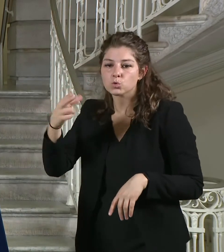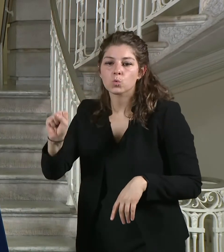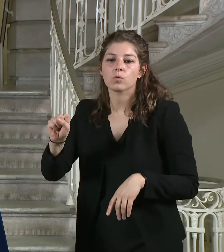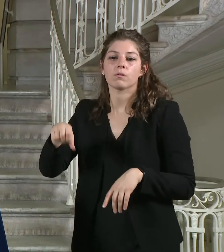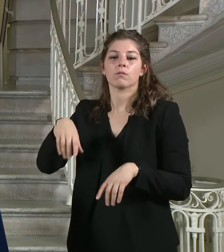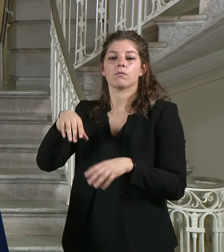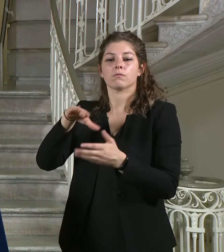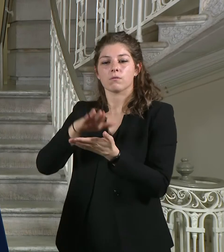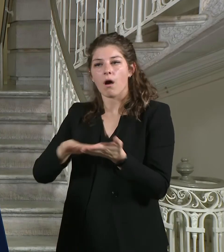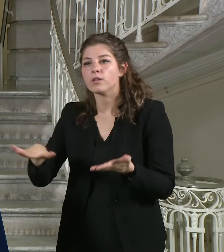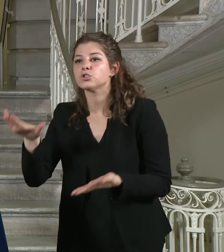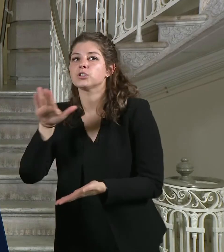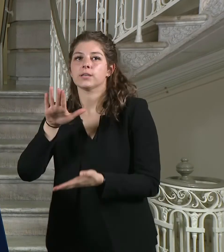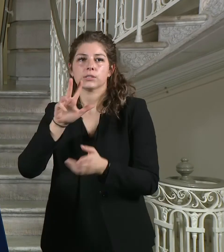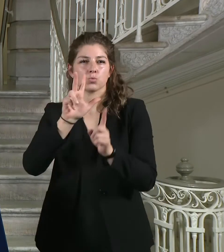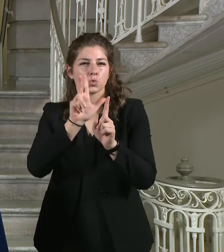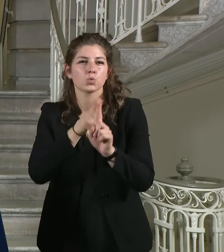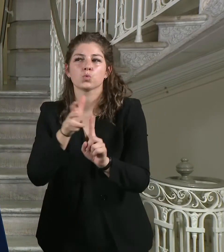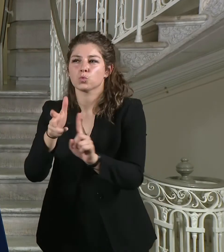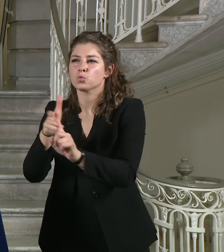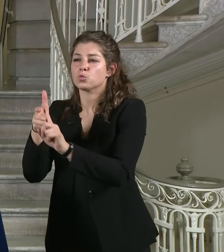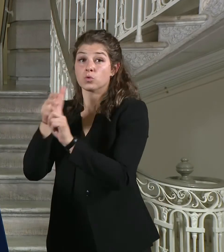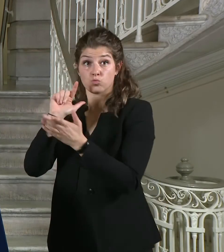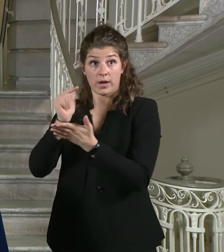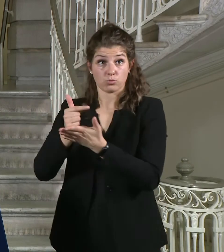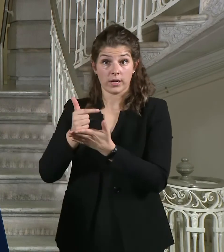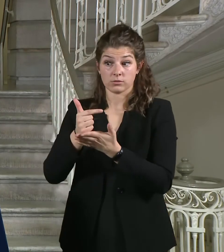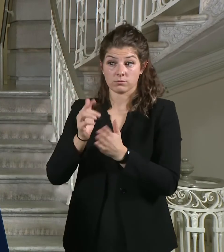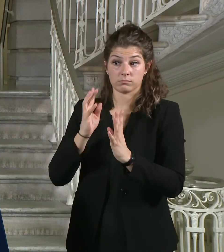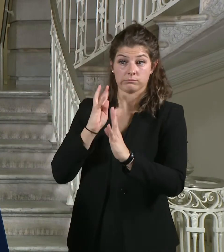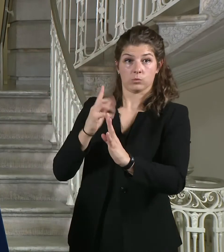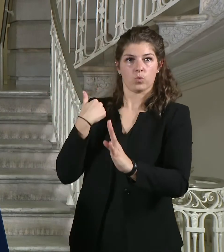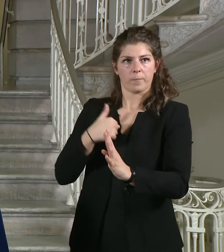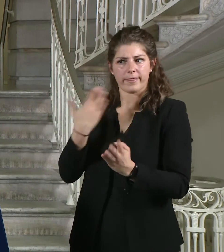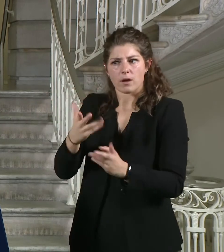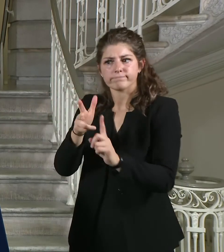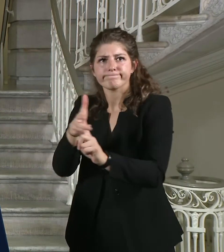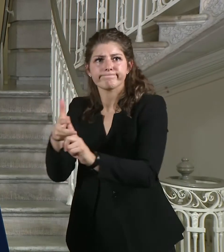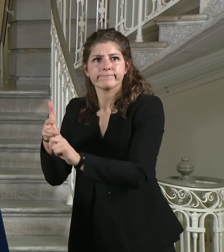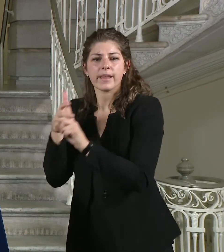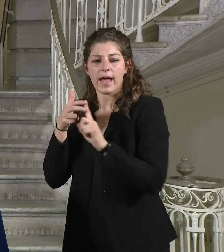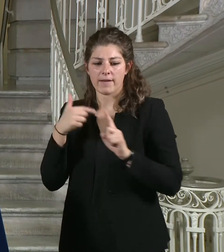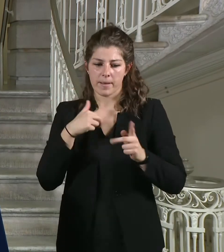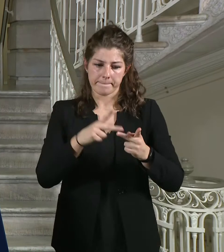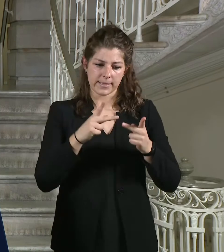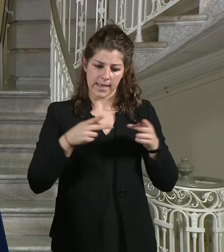PUT IN PLACE POWERING HALLS. WE WANT TO GO AND RECRUIT IN OUR COLLEGES. RECRUIT